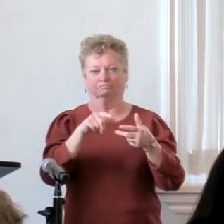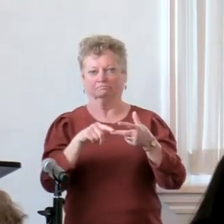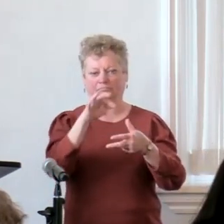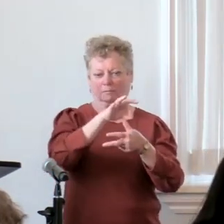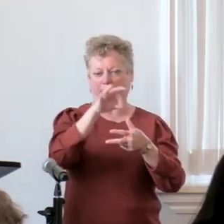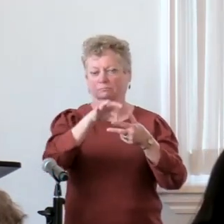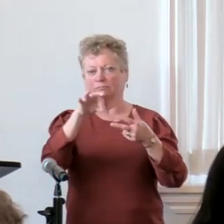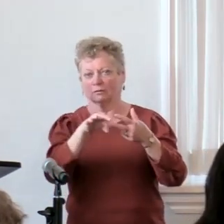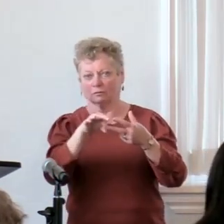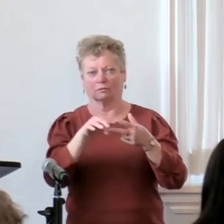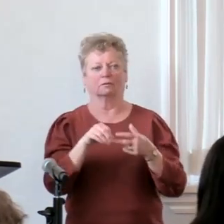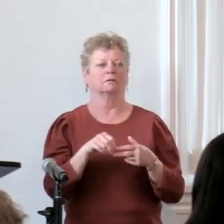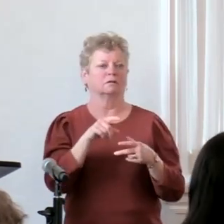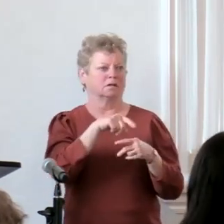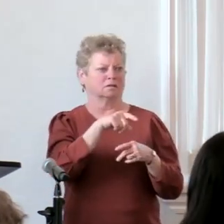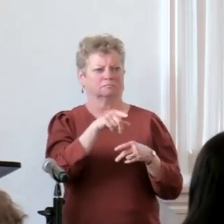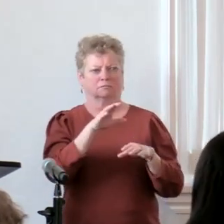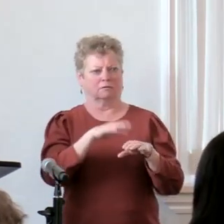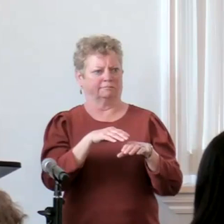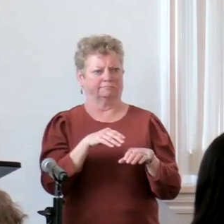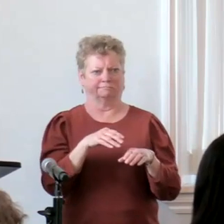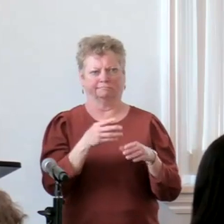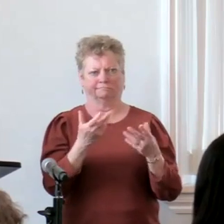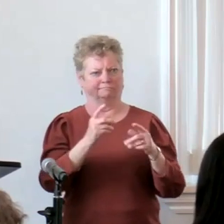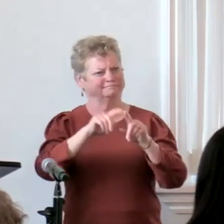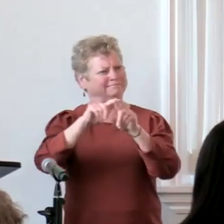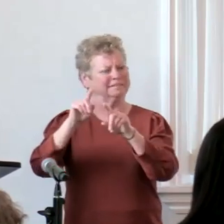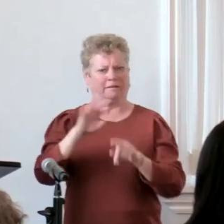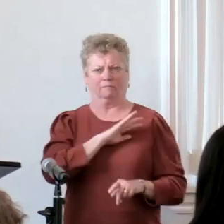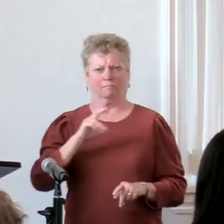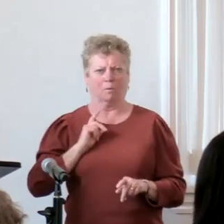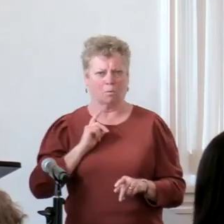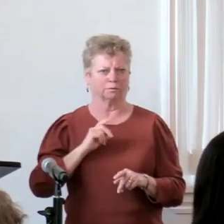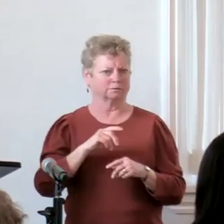He has served on more than 30 boards and commissions